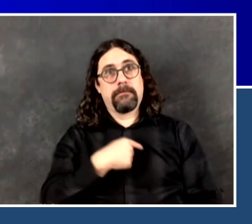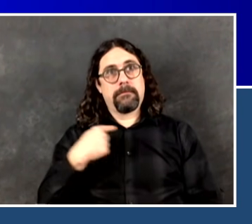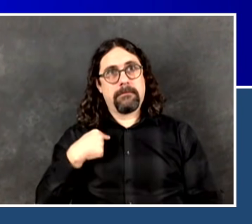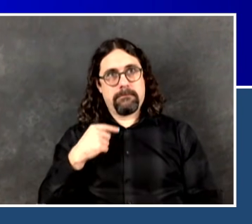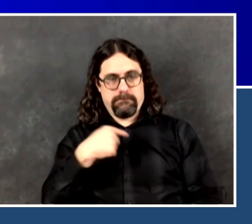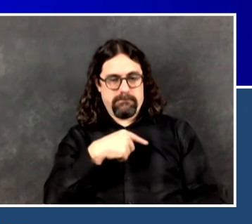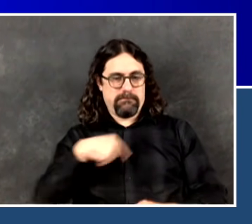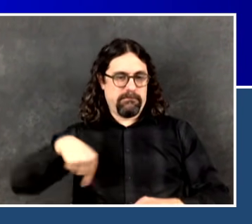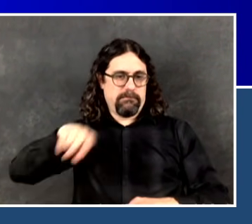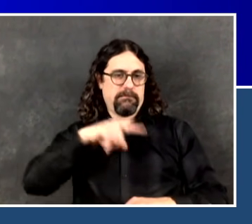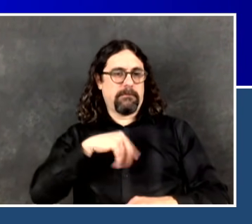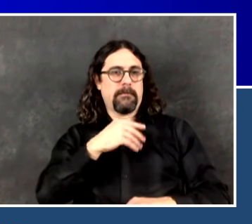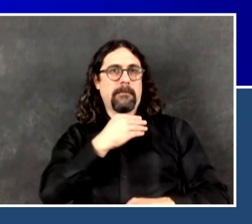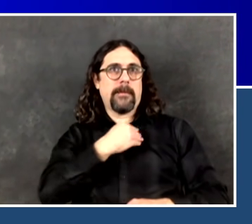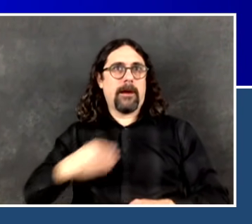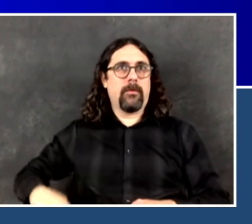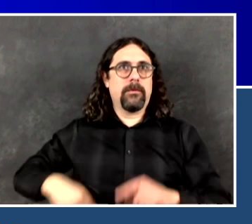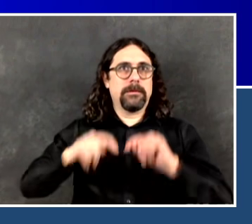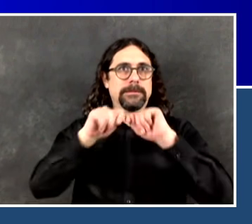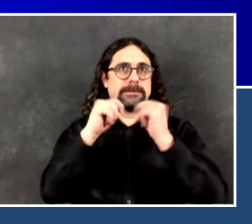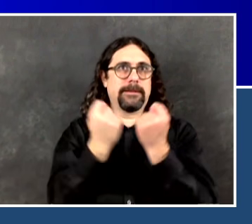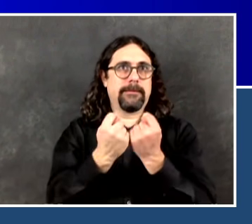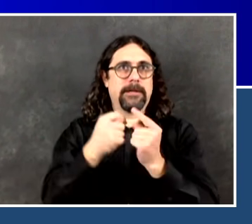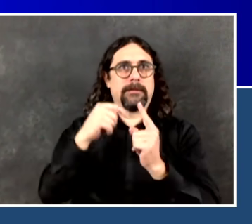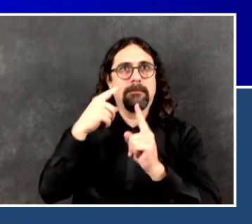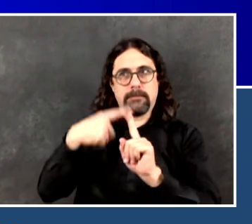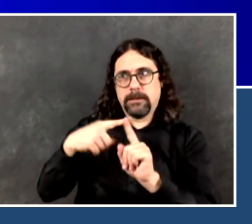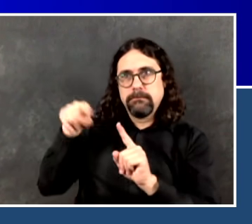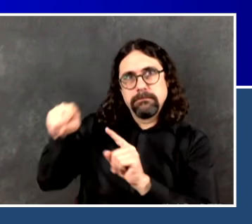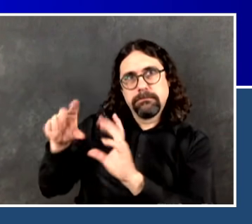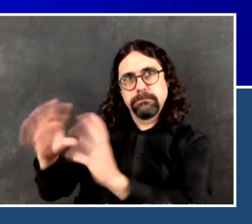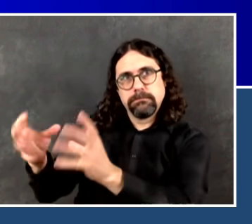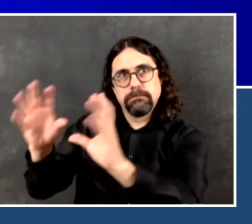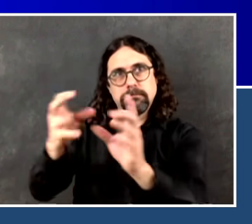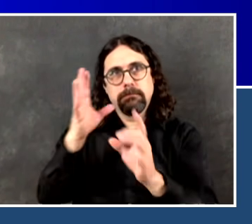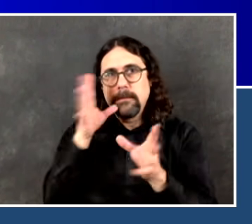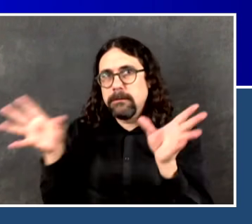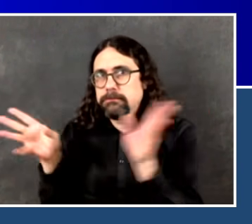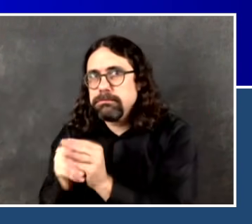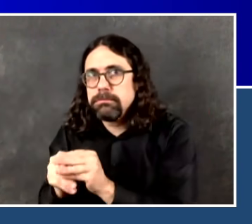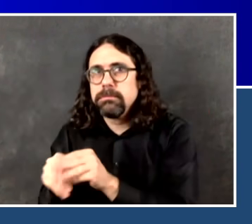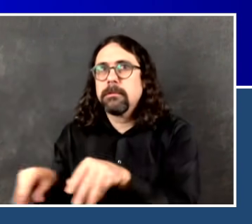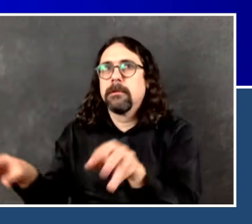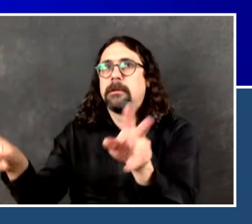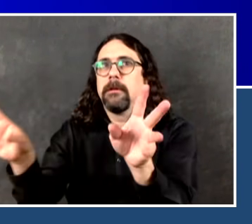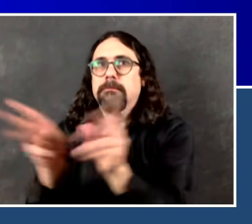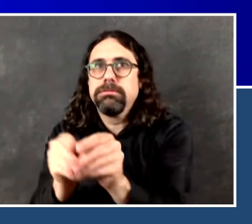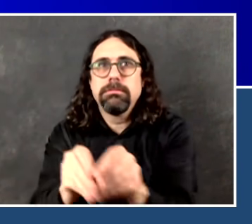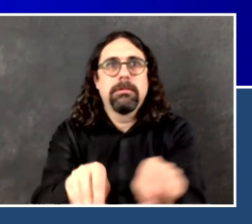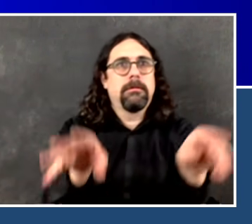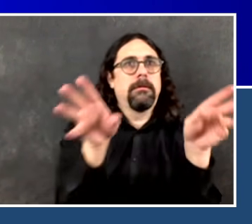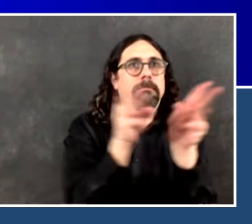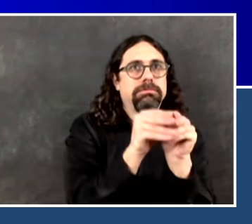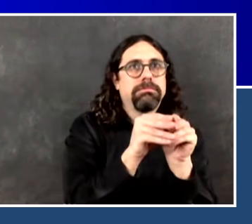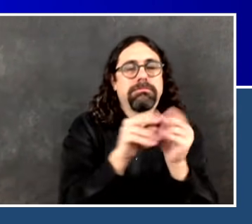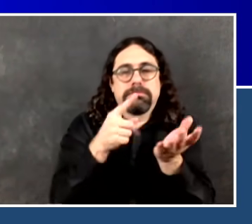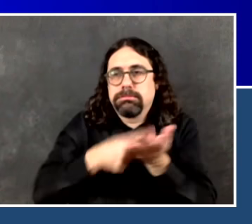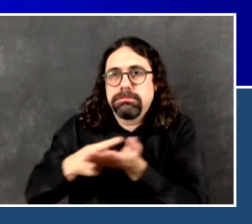WE NEED TO GET THIS PERSPECTIVE FROM THE FOLKS AT THE FRONT LINE OF EVERY PART OF THIS CITY'S LIFE.